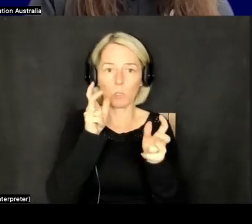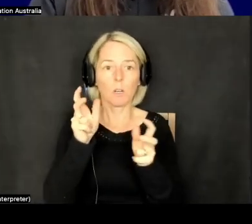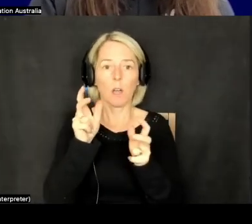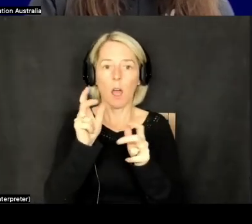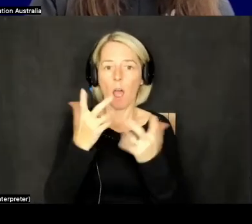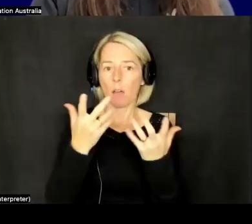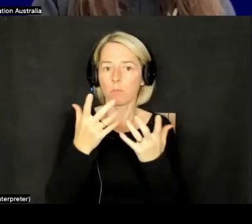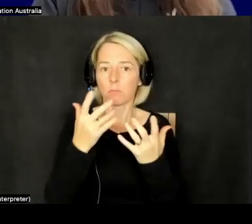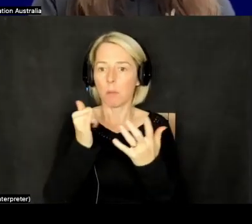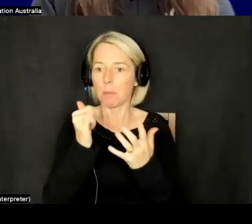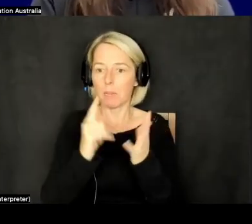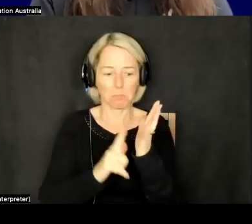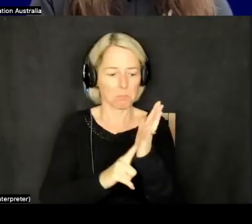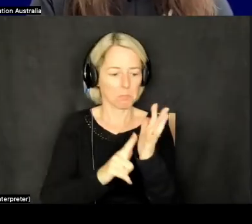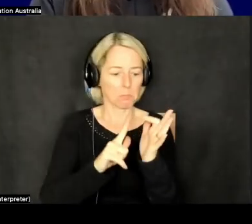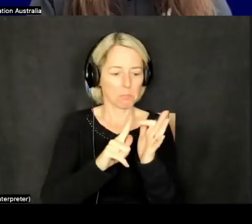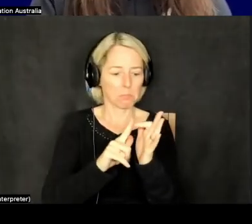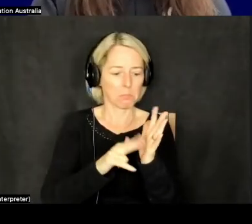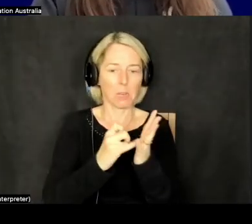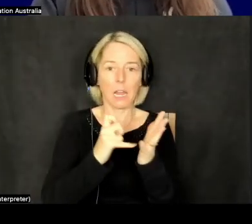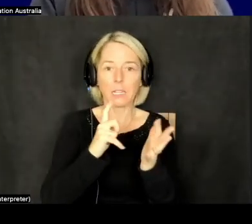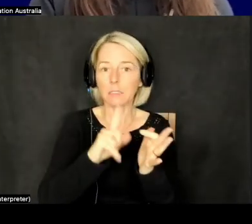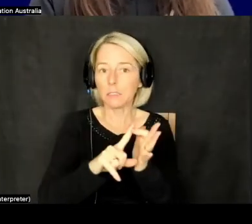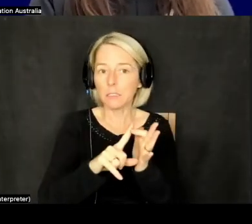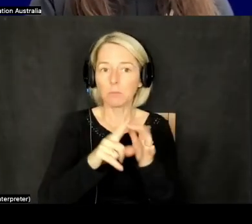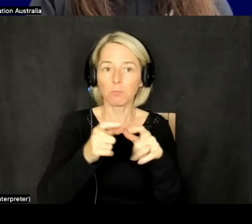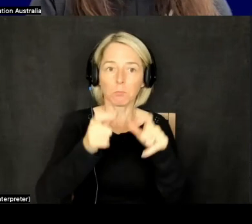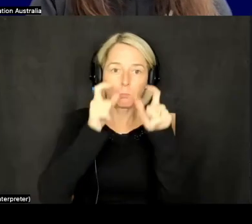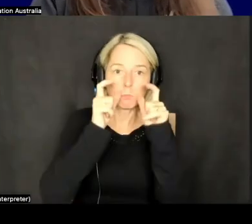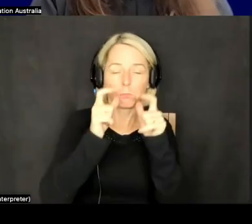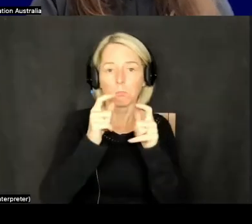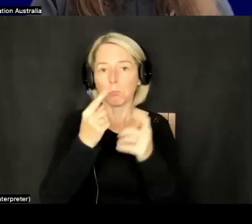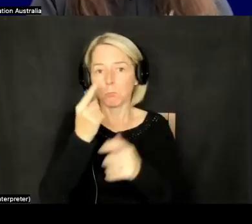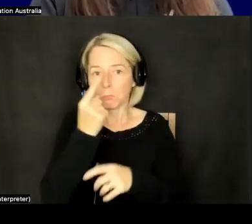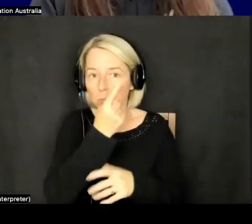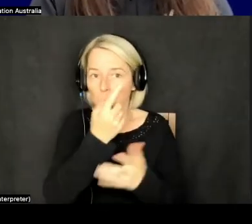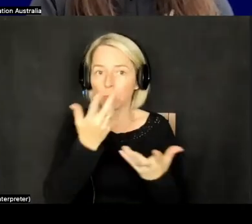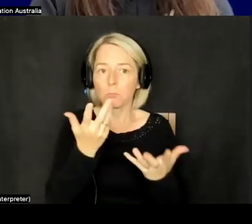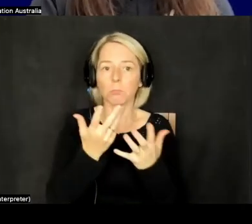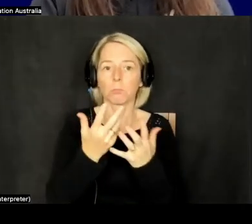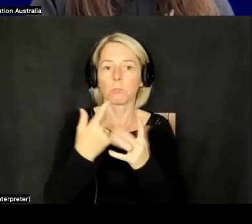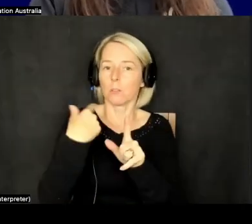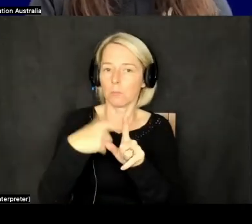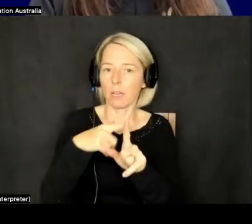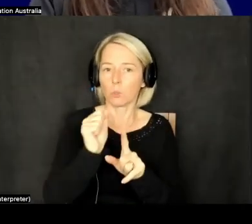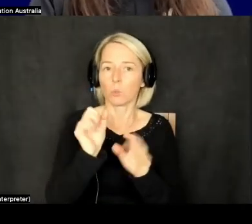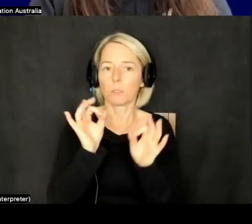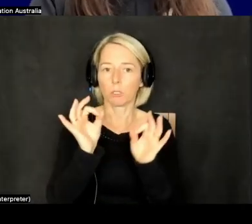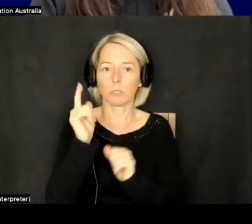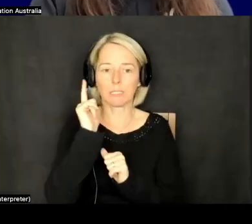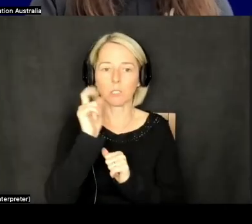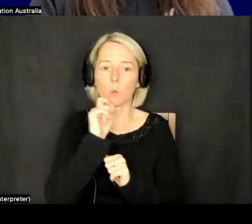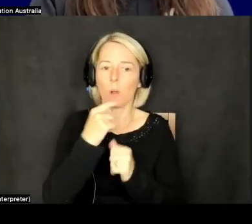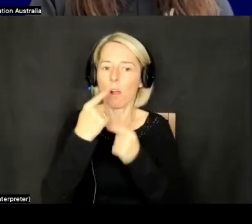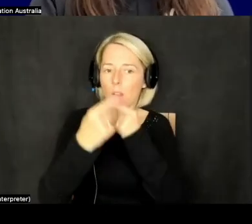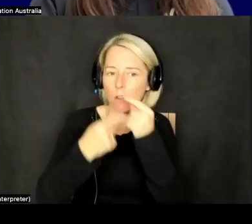be using or not using, and then you've got your specialist teachers as well in vision or